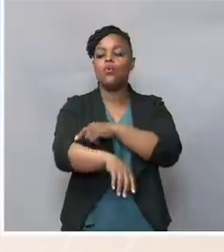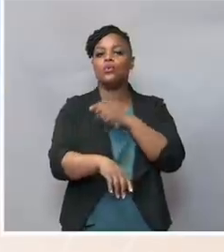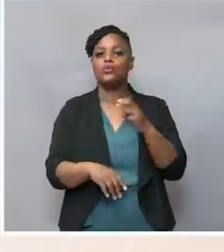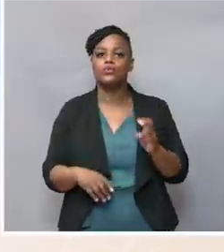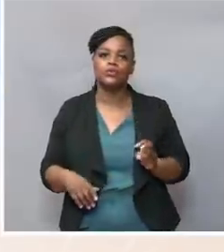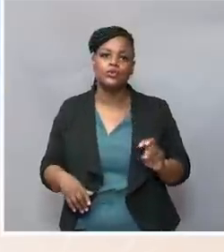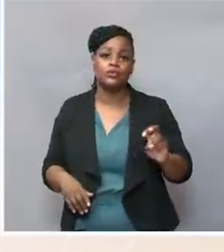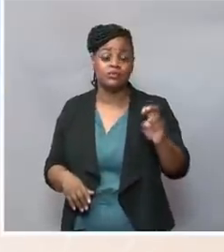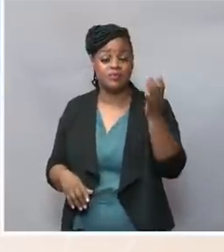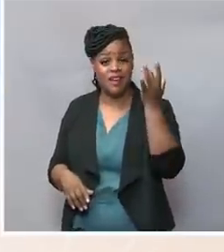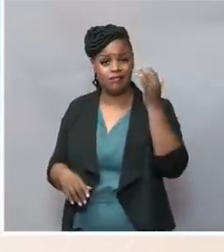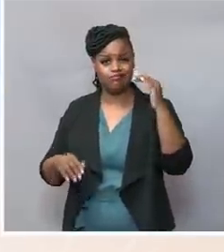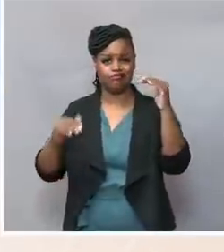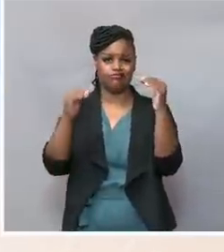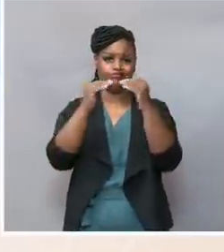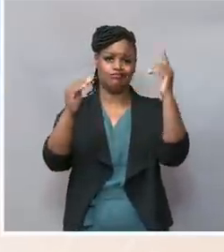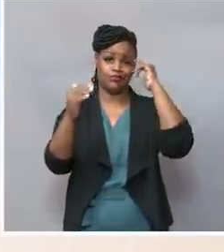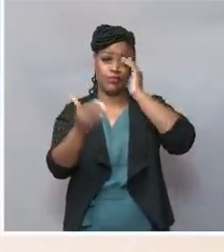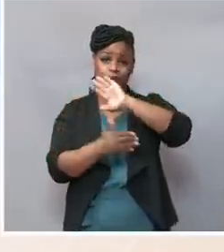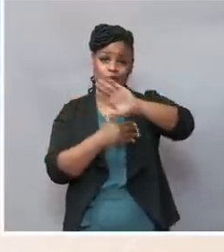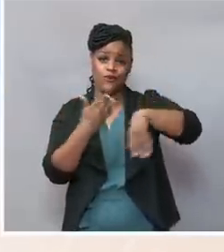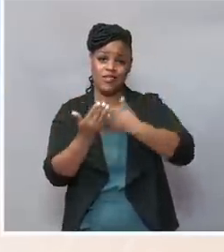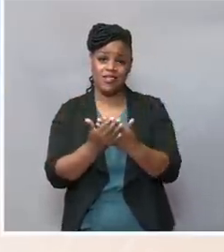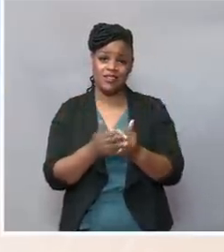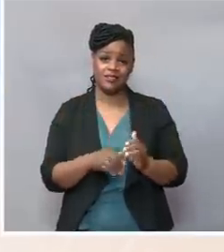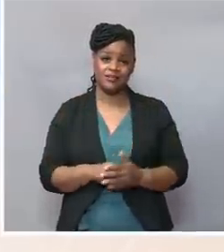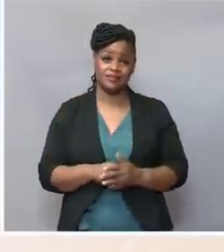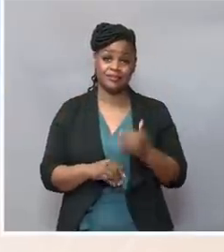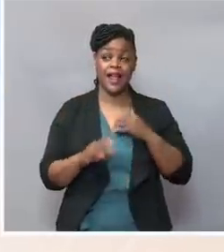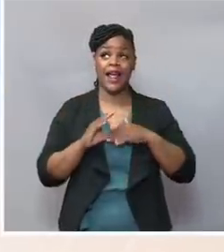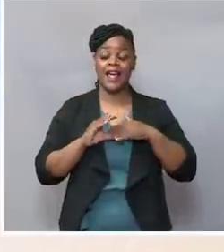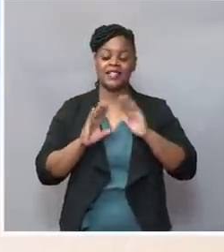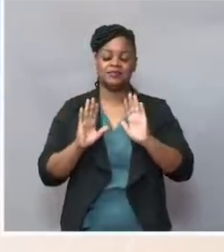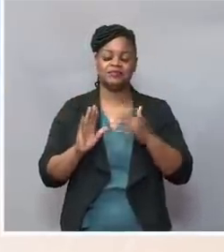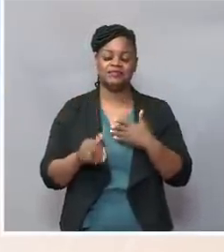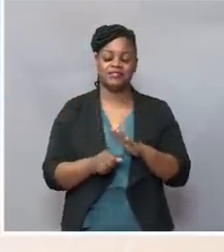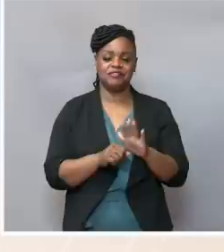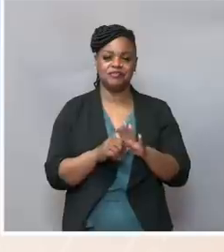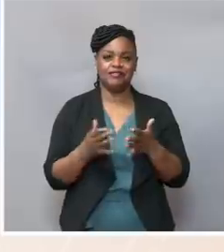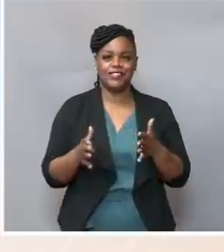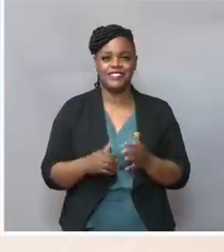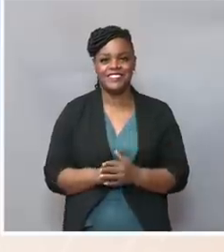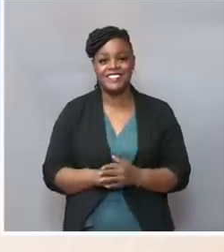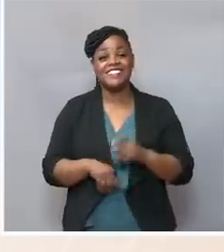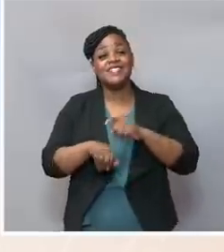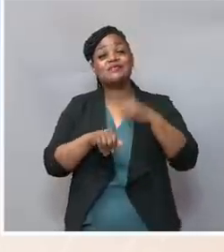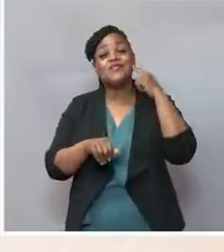But enough for me. It's time for us to learn. Now, the experts from the National Park